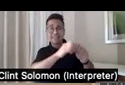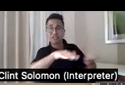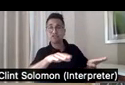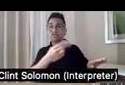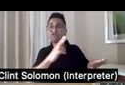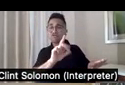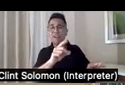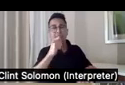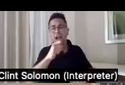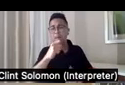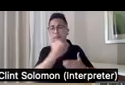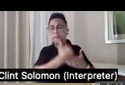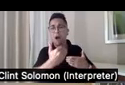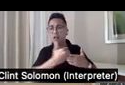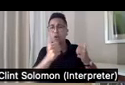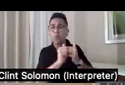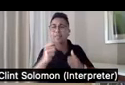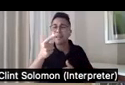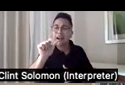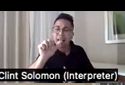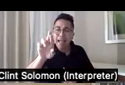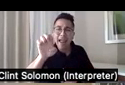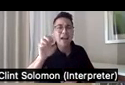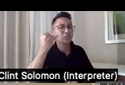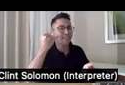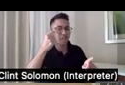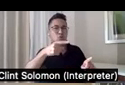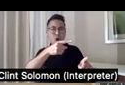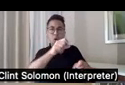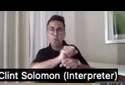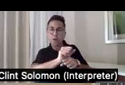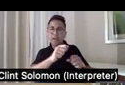glare so those of you that might be in the field of blindness will notice some glare on these pages